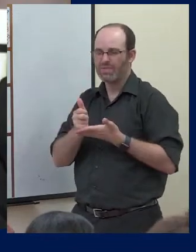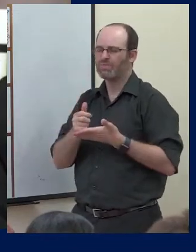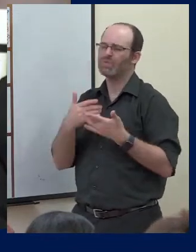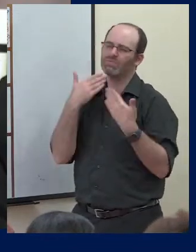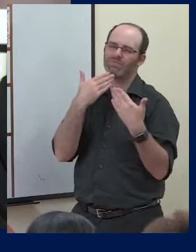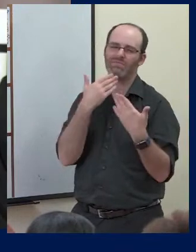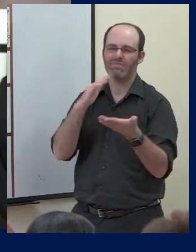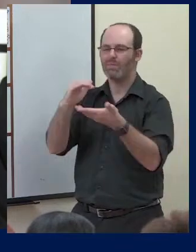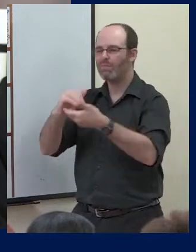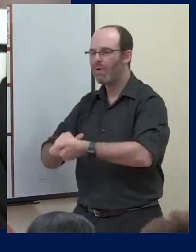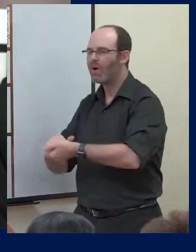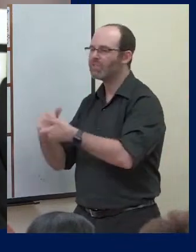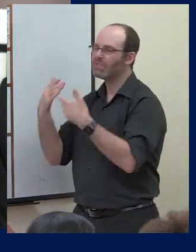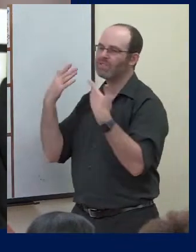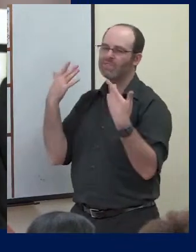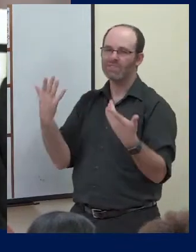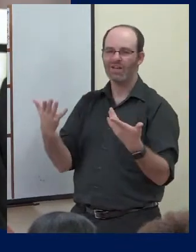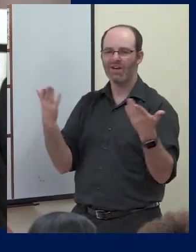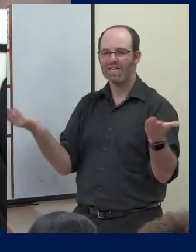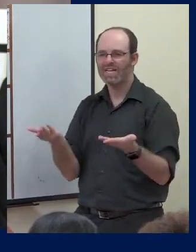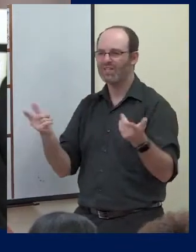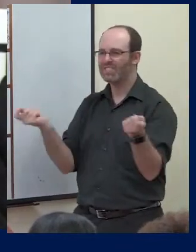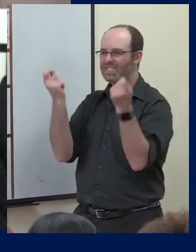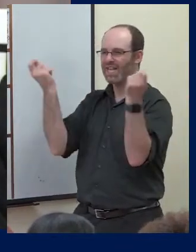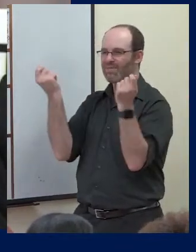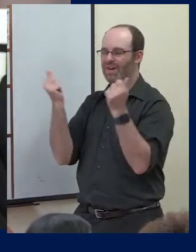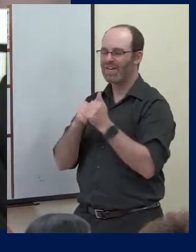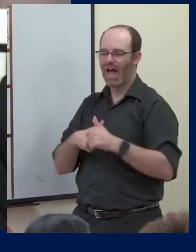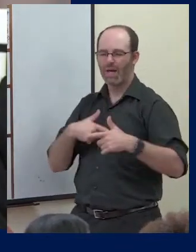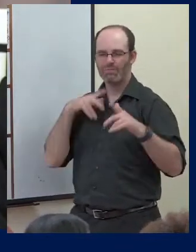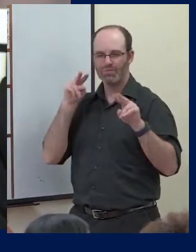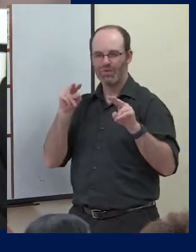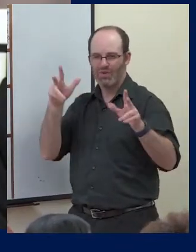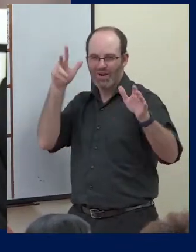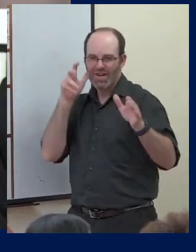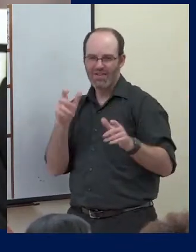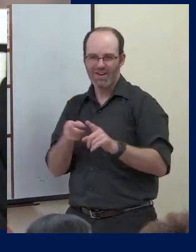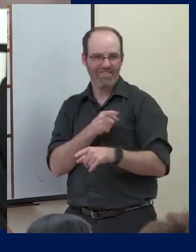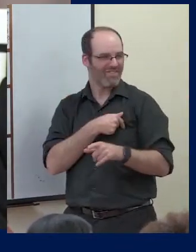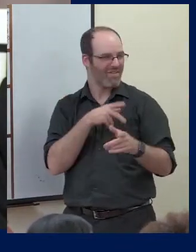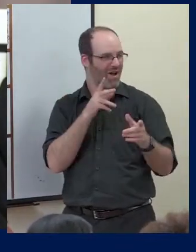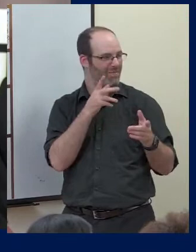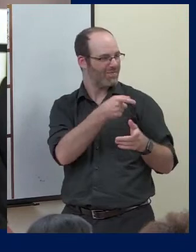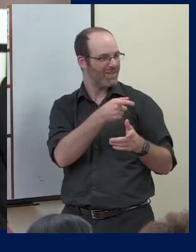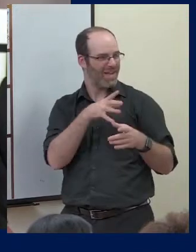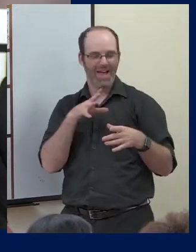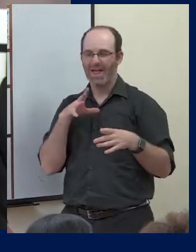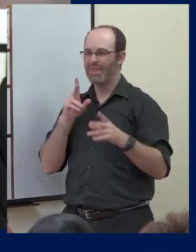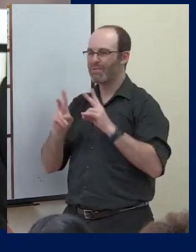I'm so looking forward to hearing from our fellow panelist and I believe I am turning it back over to Frankie.